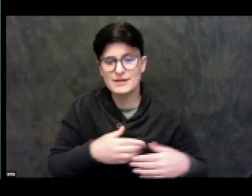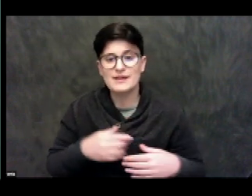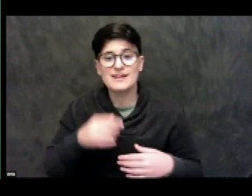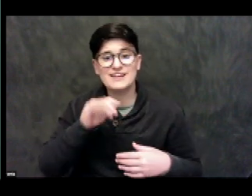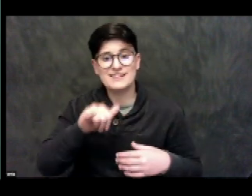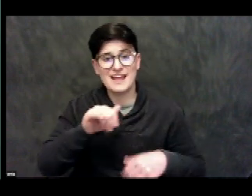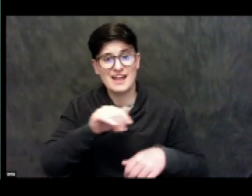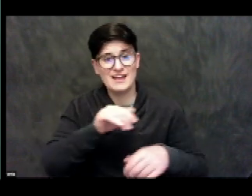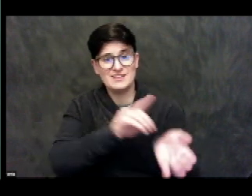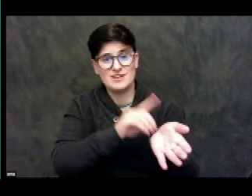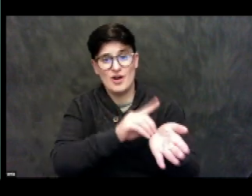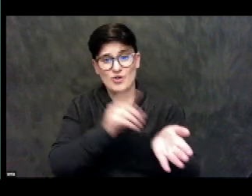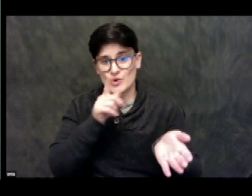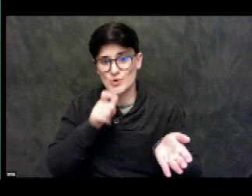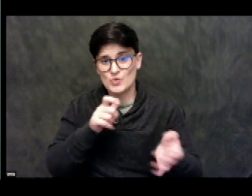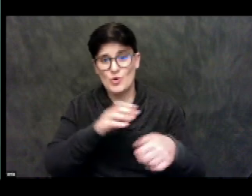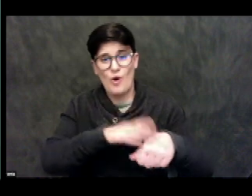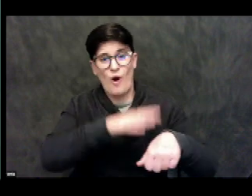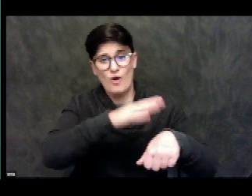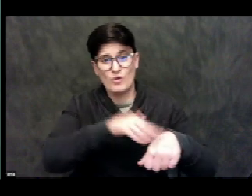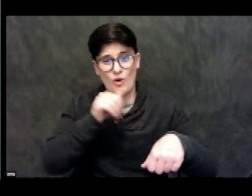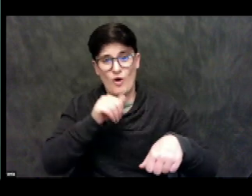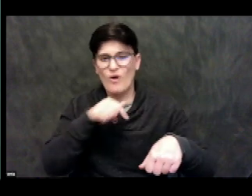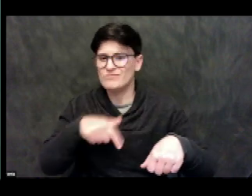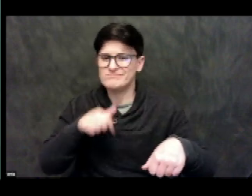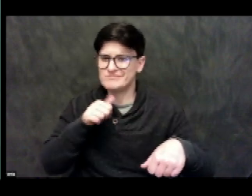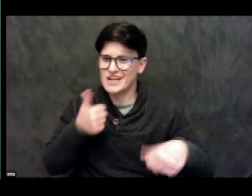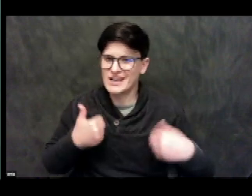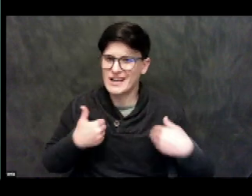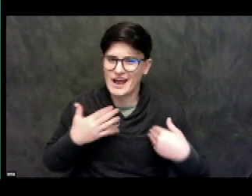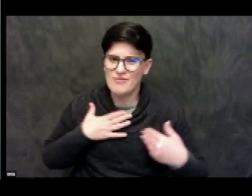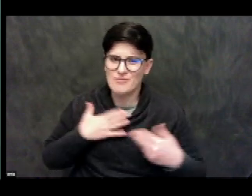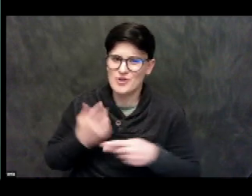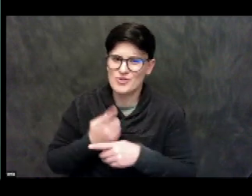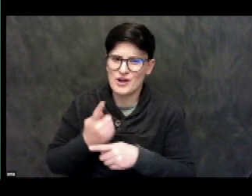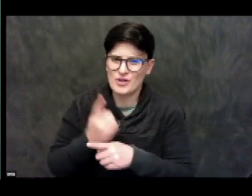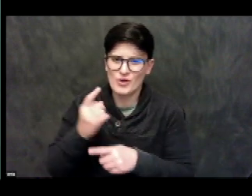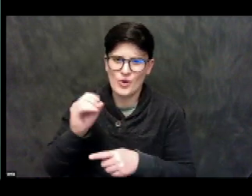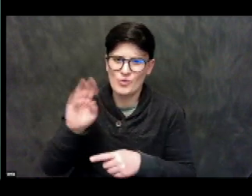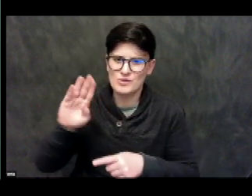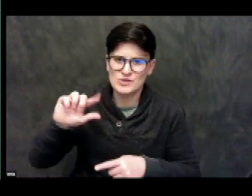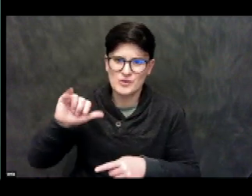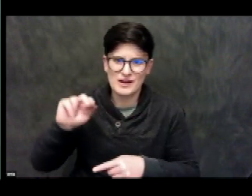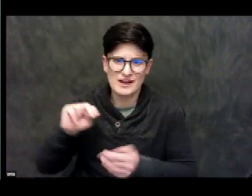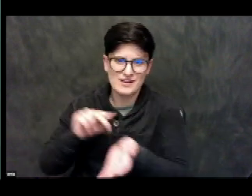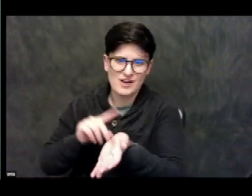I did not have my regular op do the C section because I just went into labor.